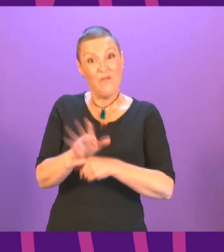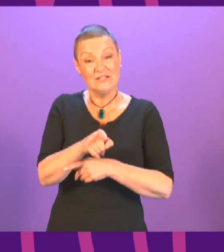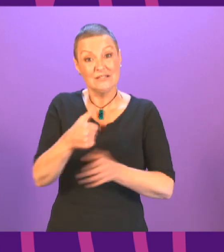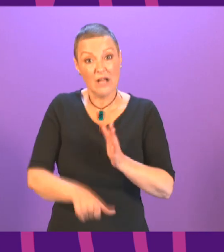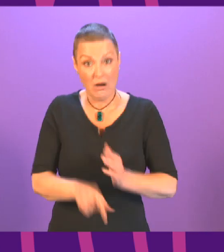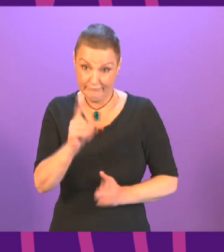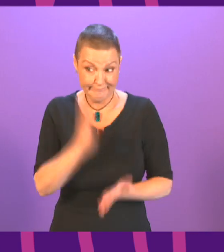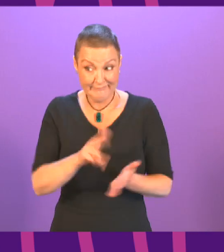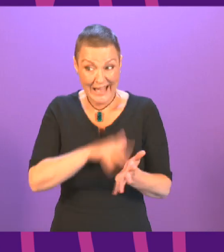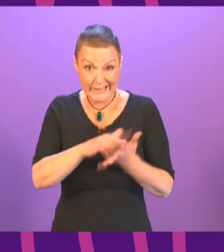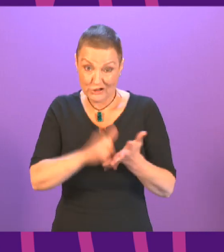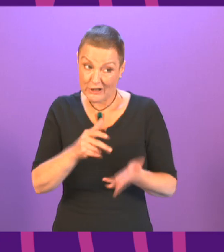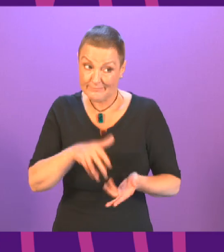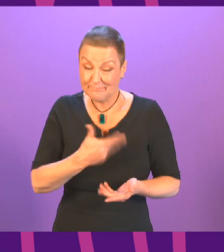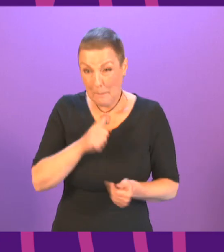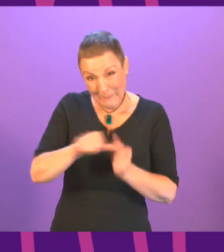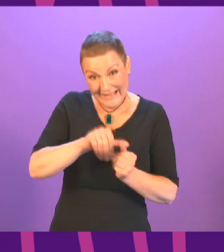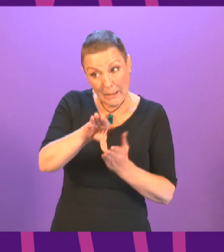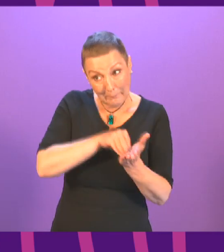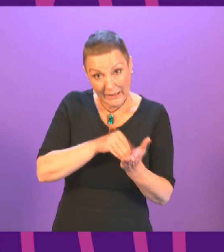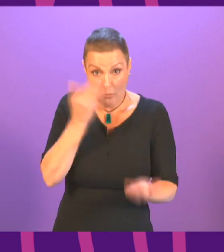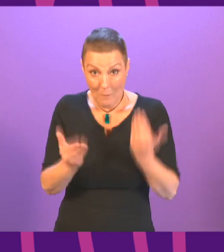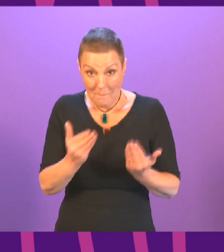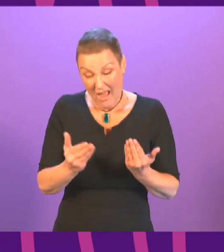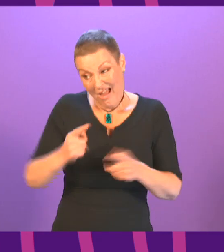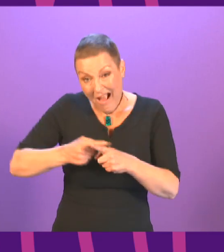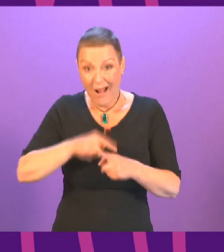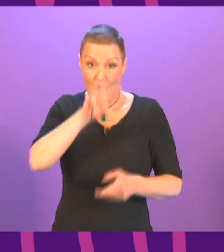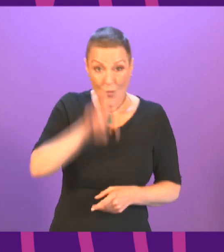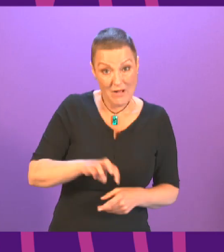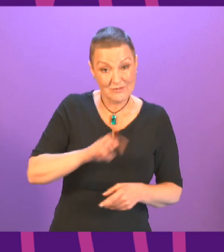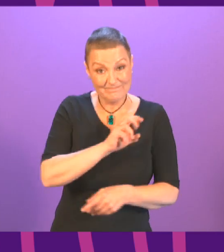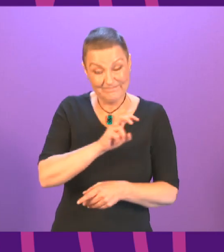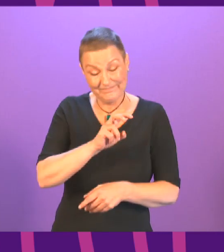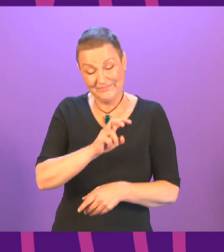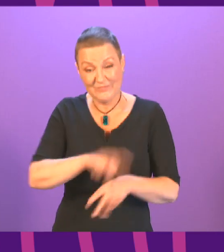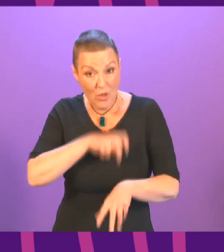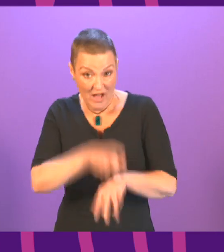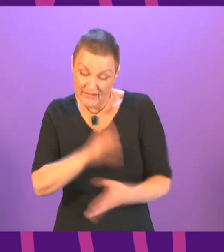NHS staff anywhere in the United Kingdom, and rightly so. We all recognise—I particularly